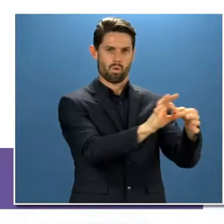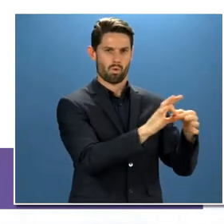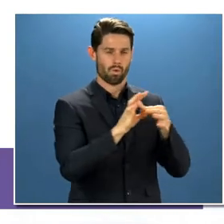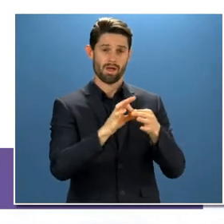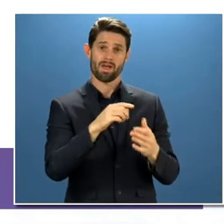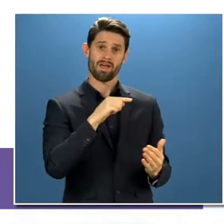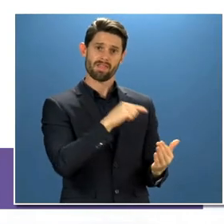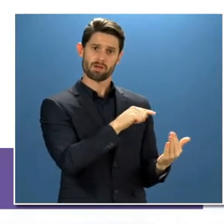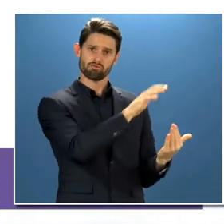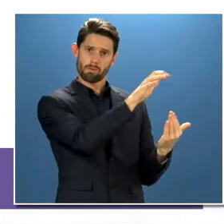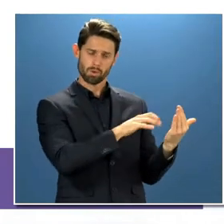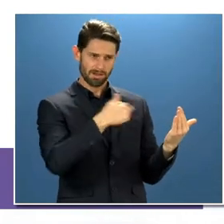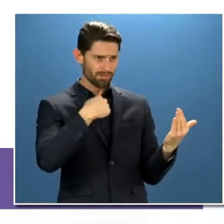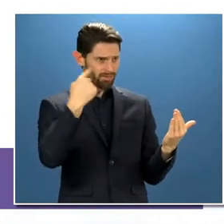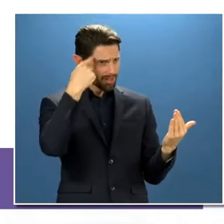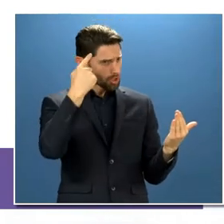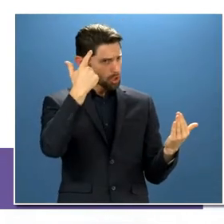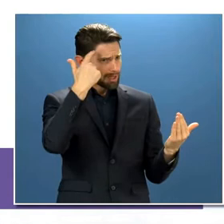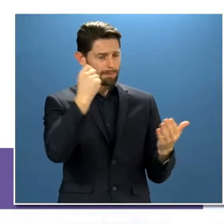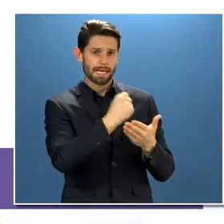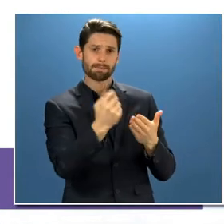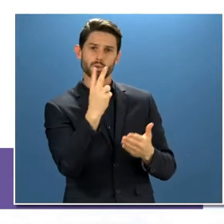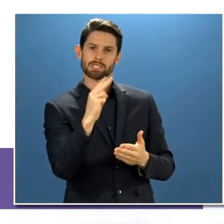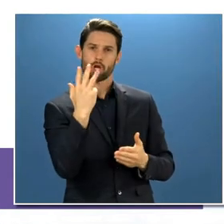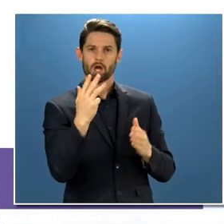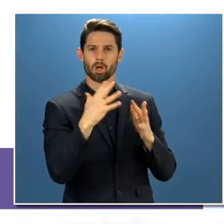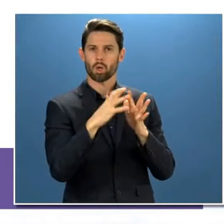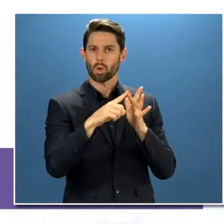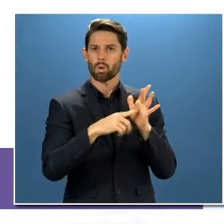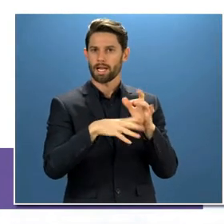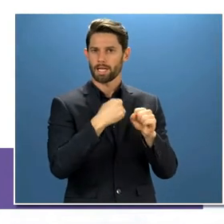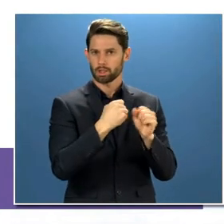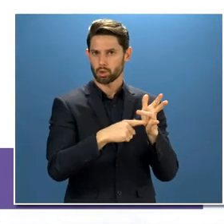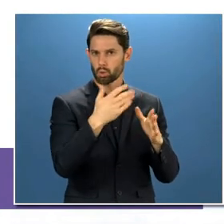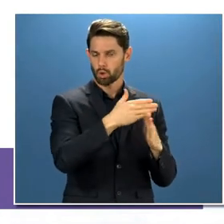Recommendation 29 --- was that the Australian Human Rights Commission